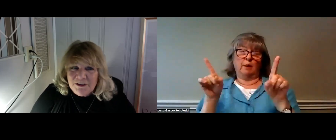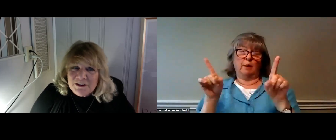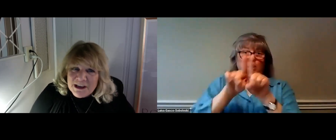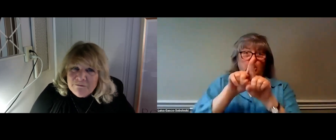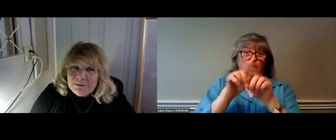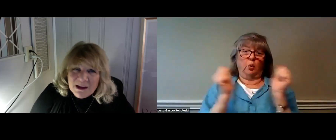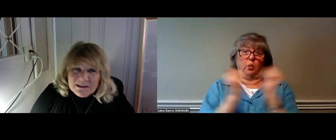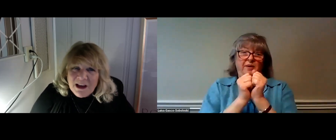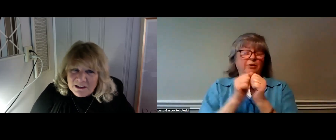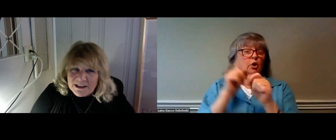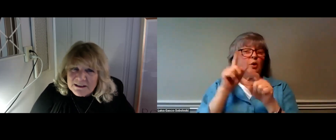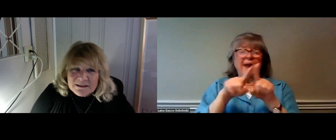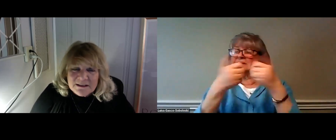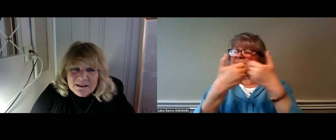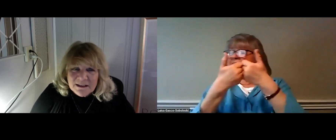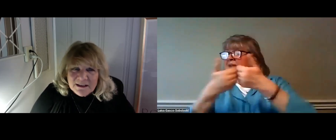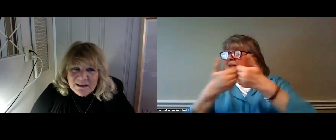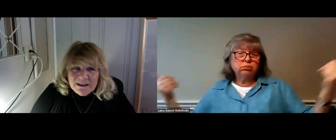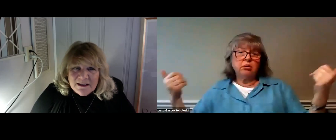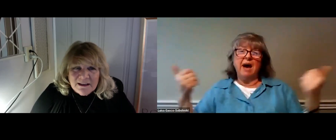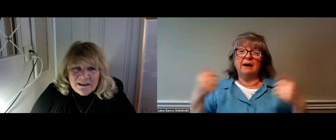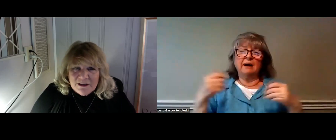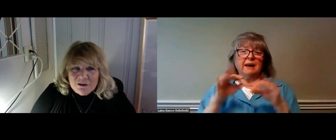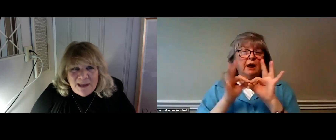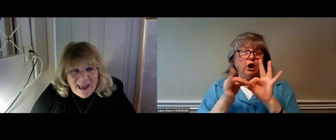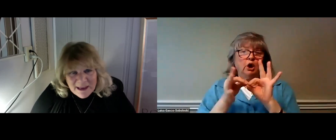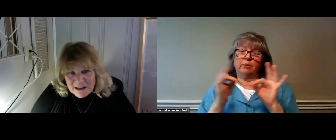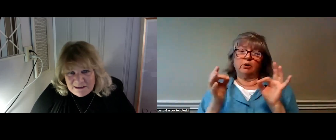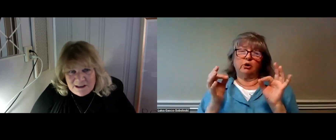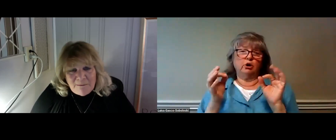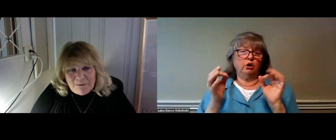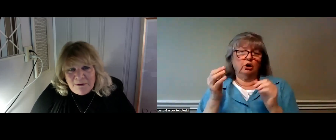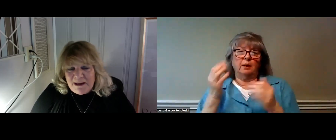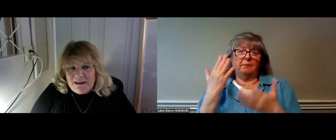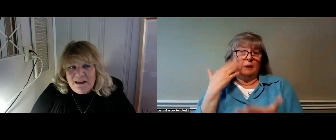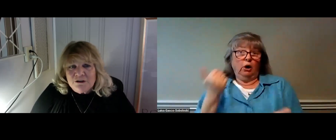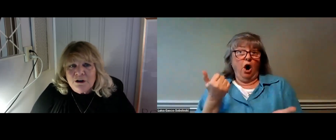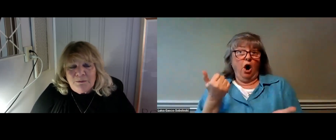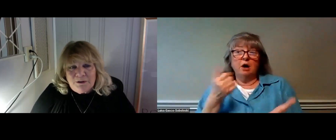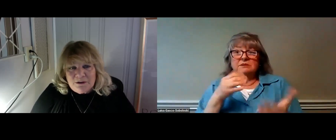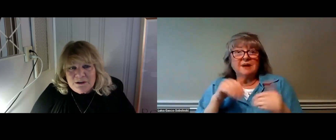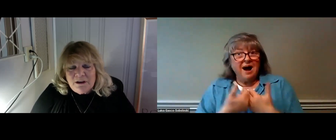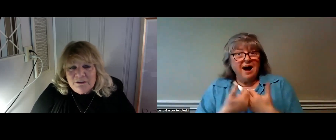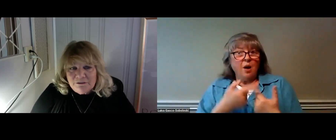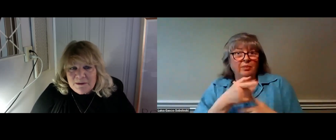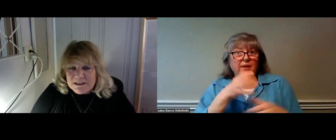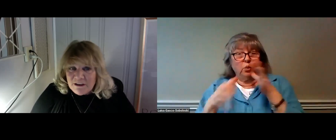for their deaf-blind colleagues, you cannot separate interpreters